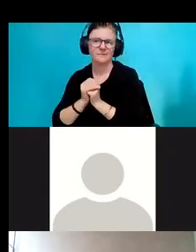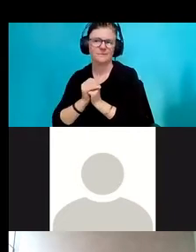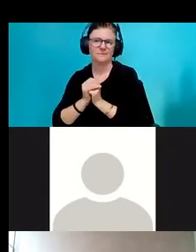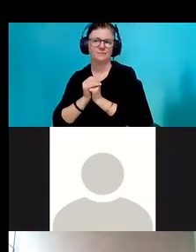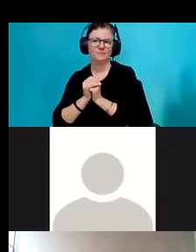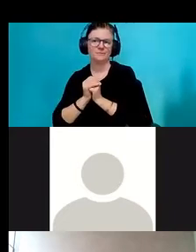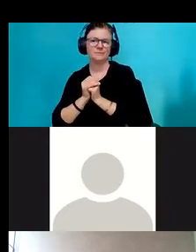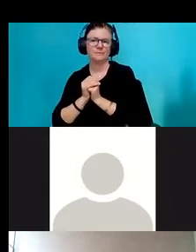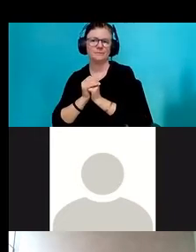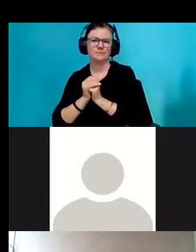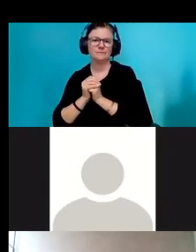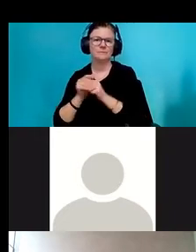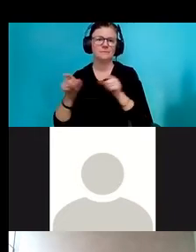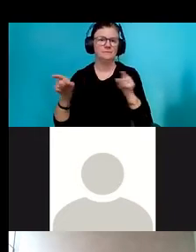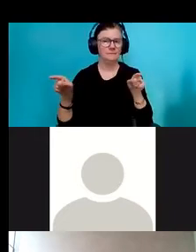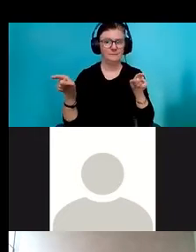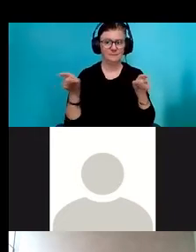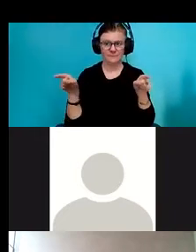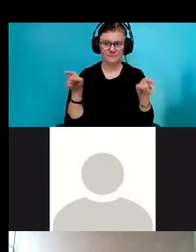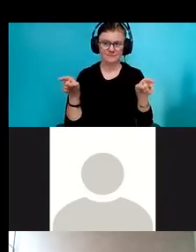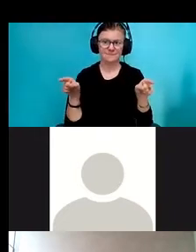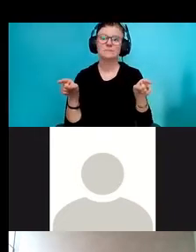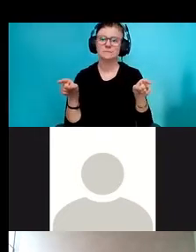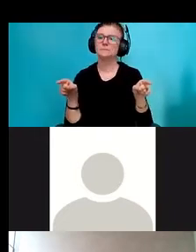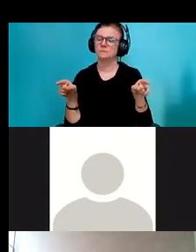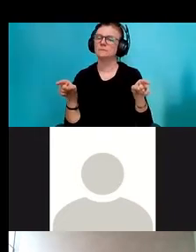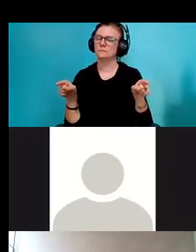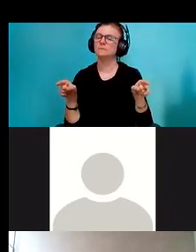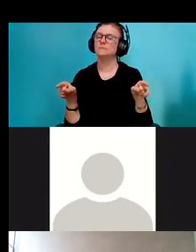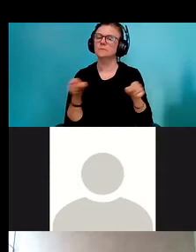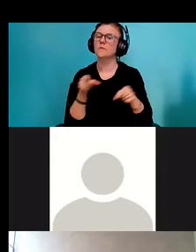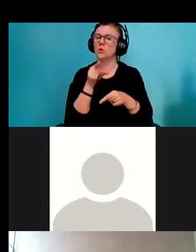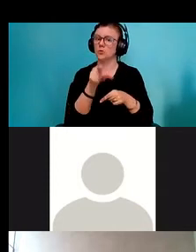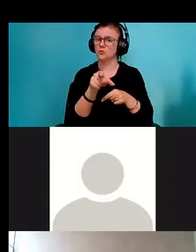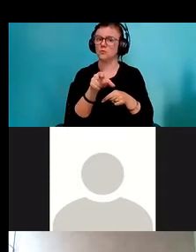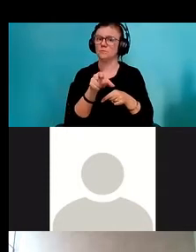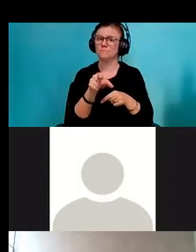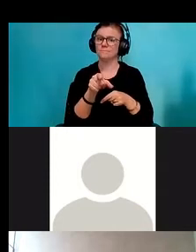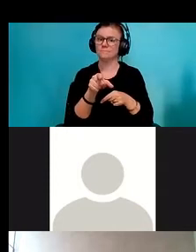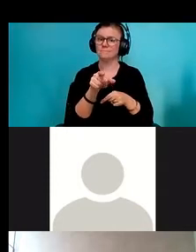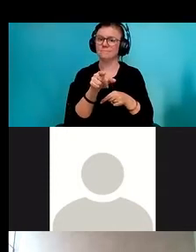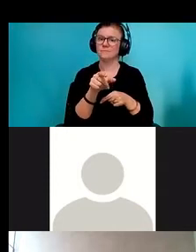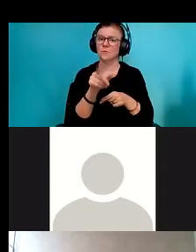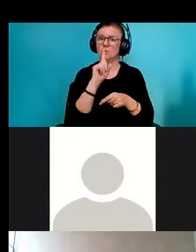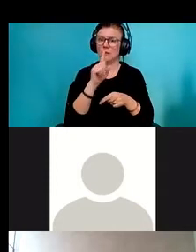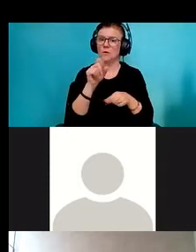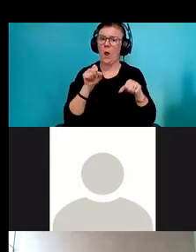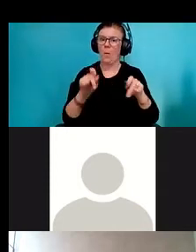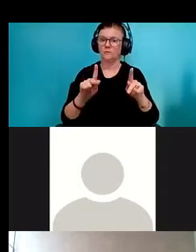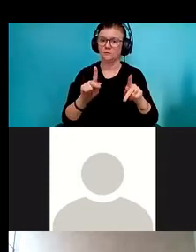This outputs versus outcomes is really where you can make the connection between your activities and the outcomes you're